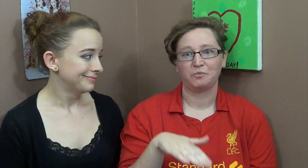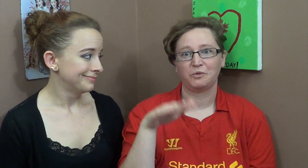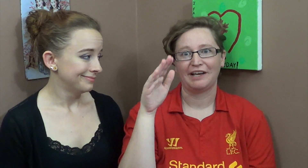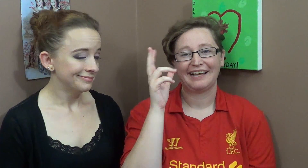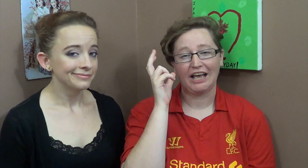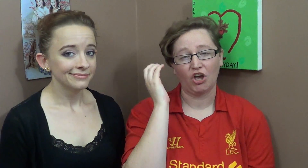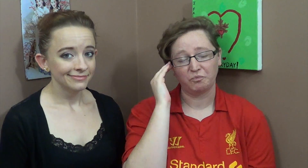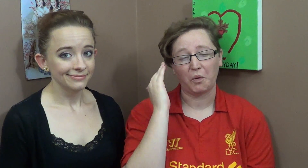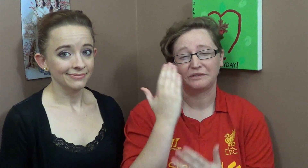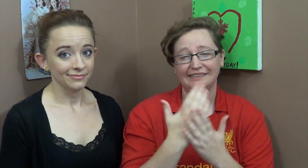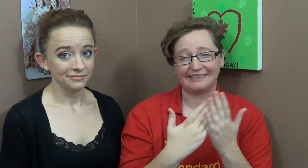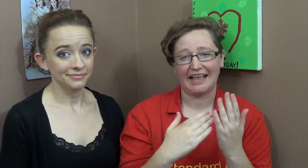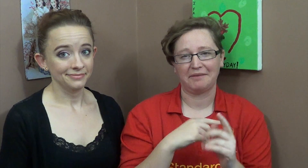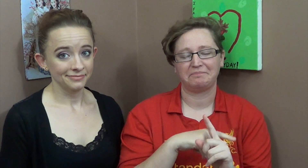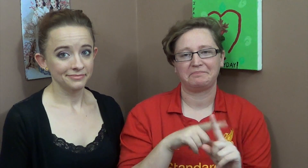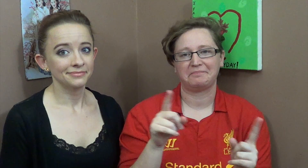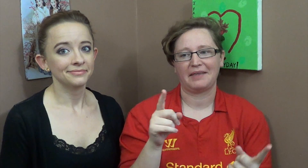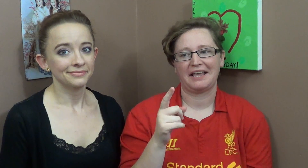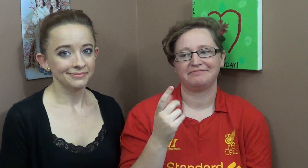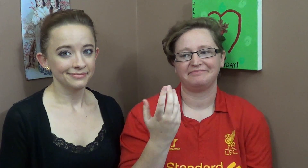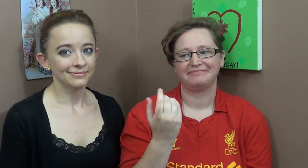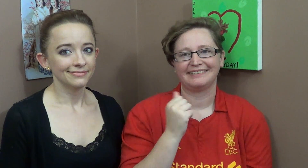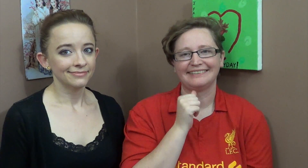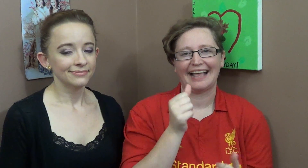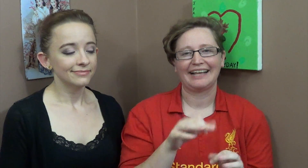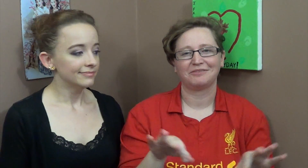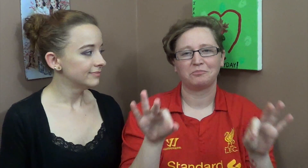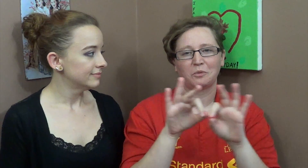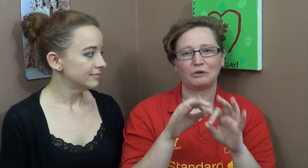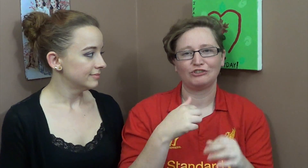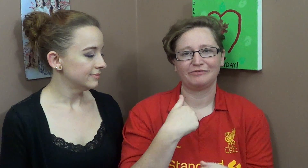I grew up knowing some, but it's not important